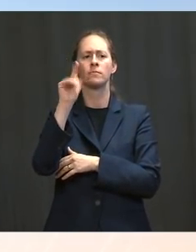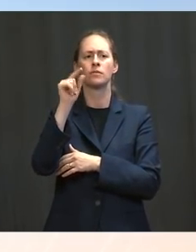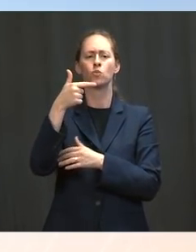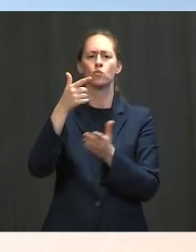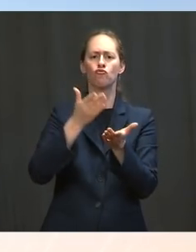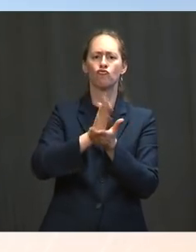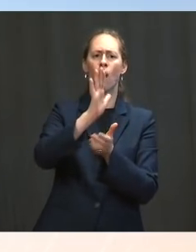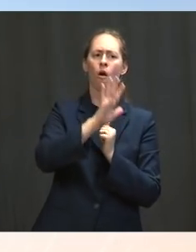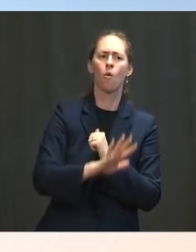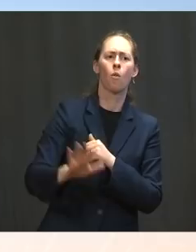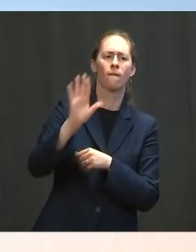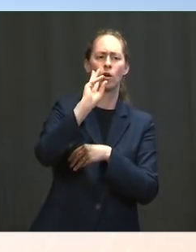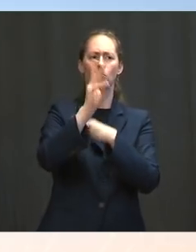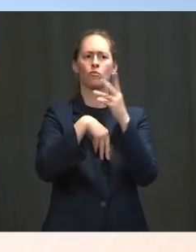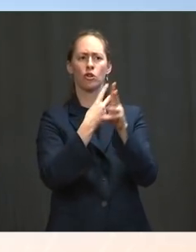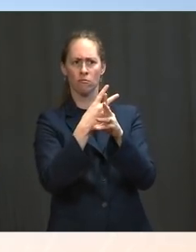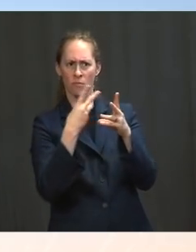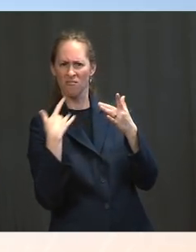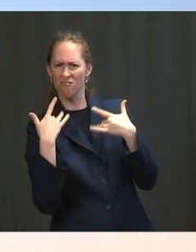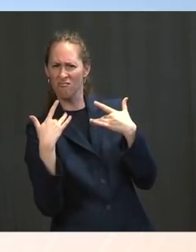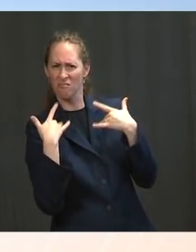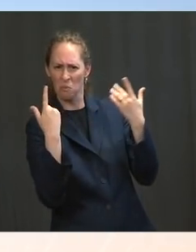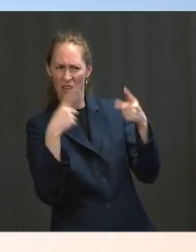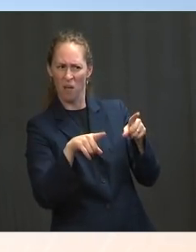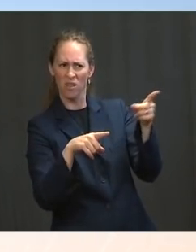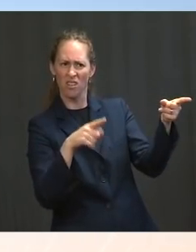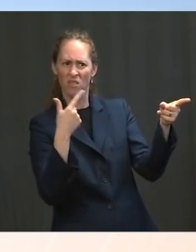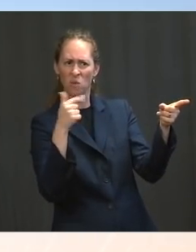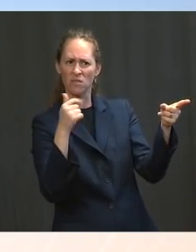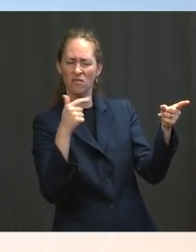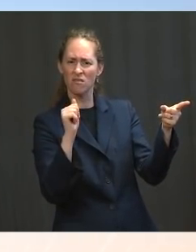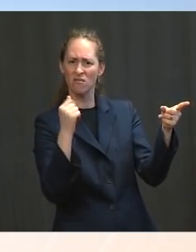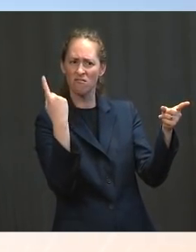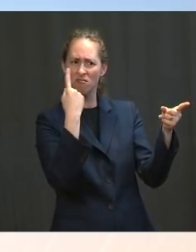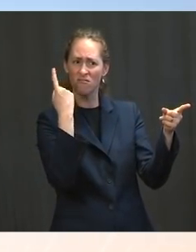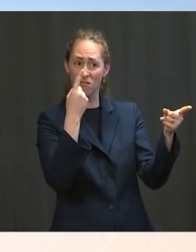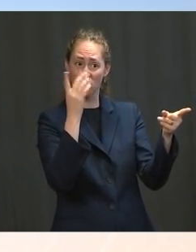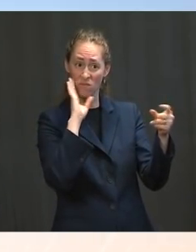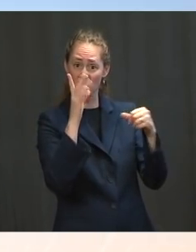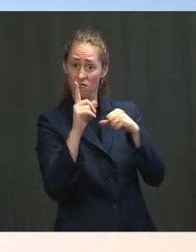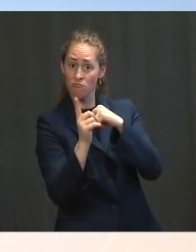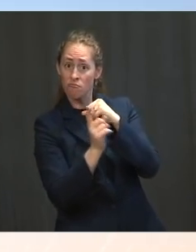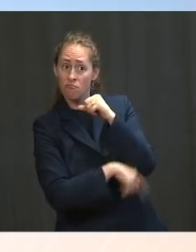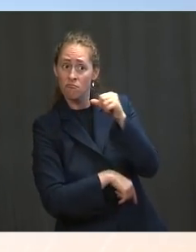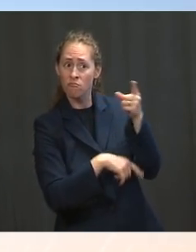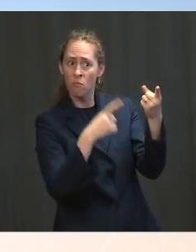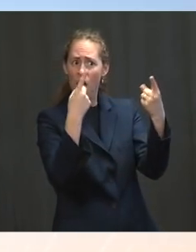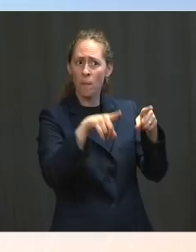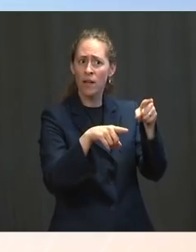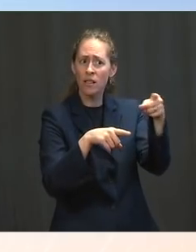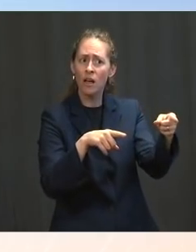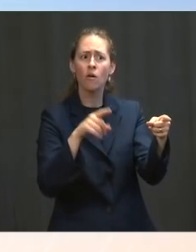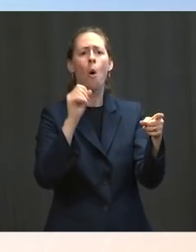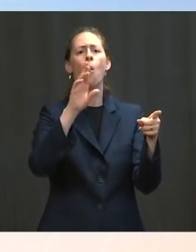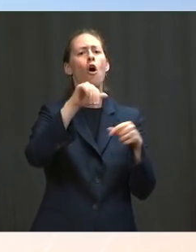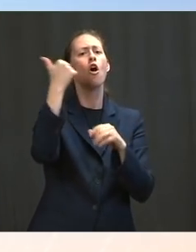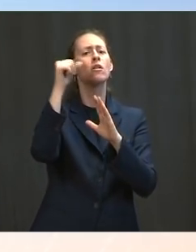Would there be any kind of real repercussions for situations, like in Georgia and other countries, where the rights of LGBTQ and minorities are not protected?